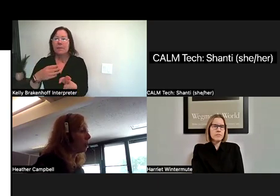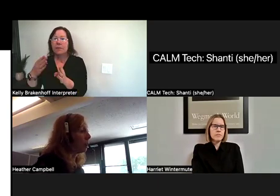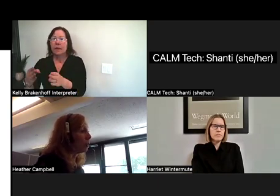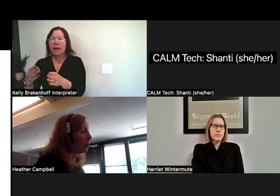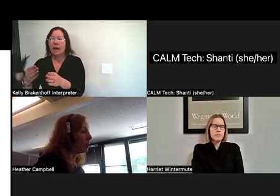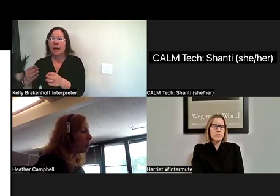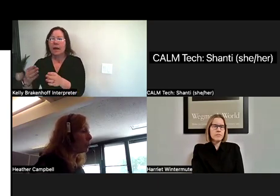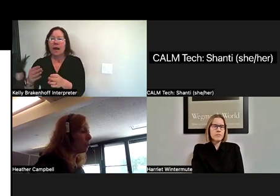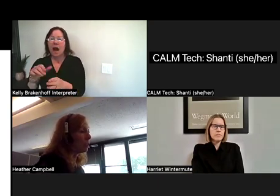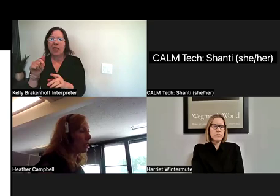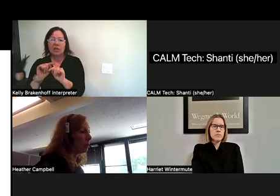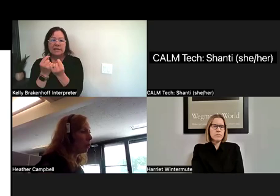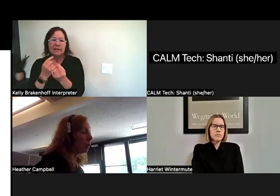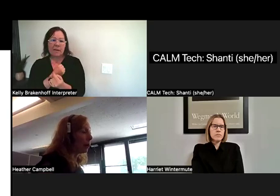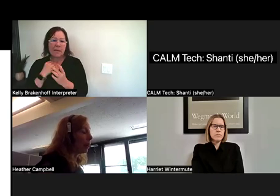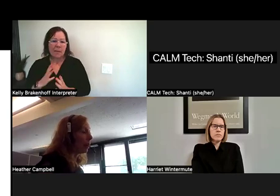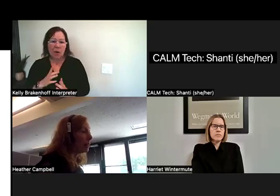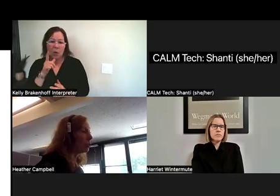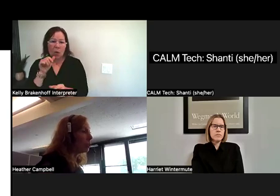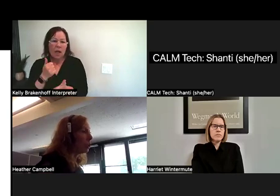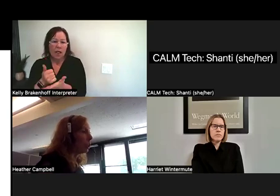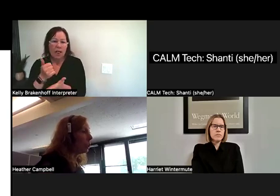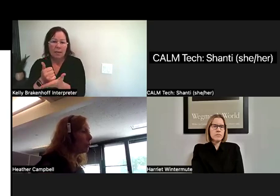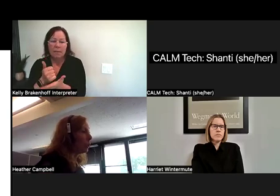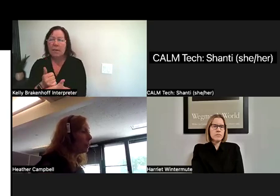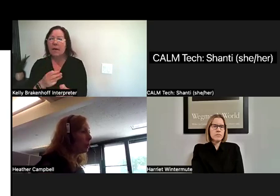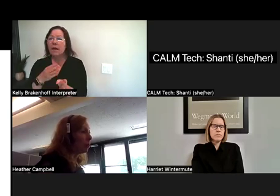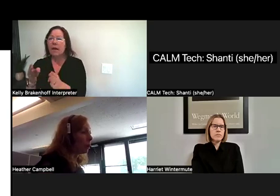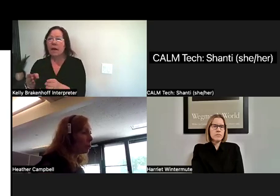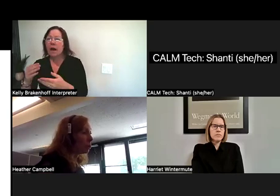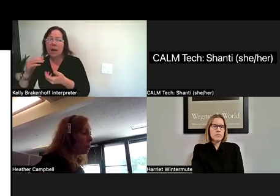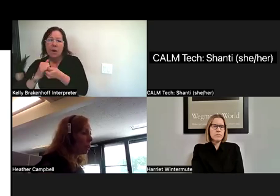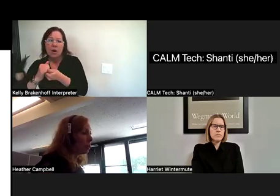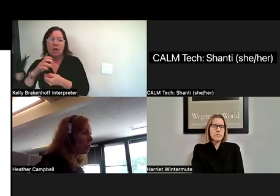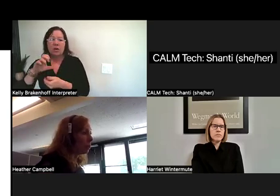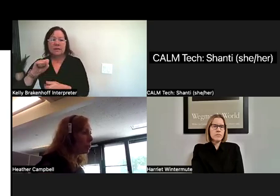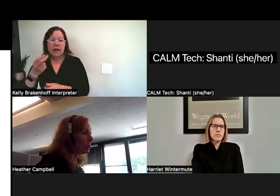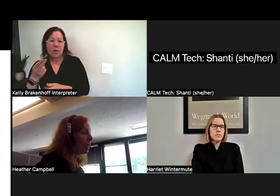were other members of the team who were working on it. If we had any partners or stakeholders and